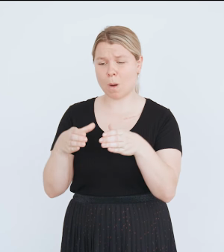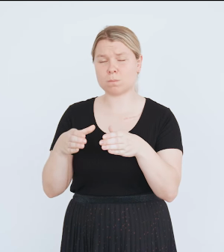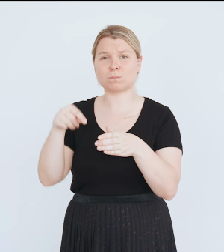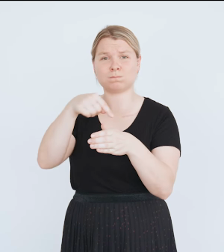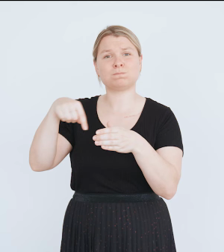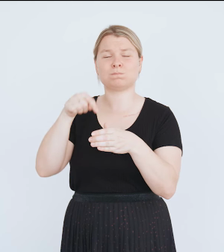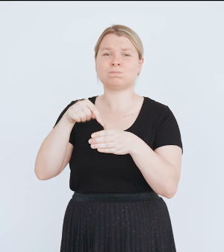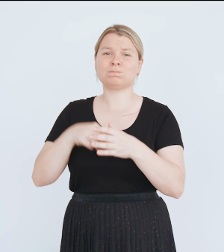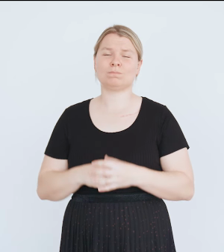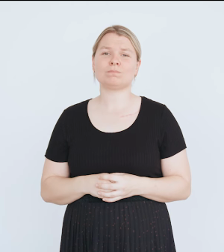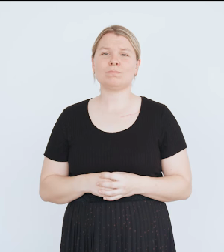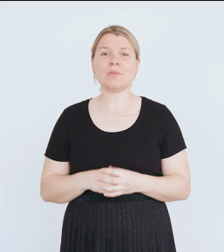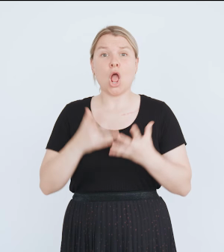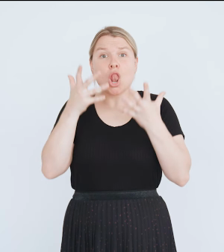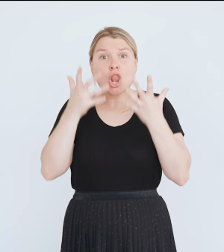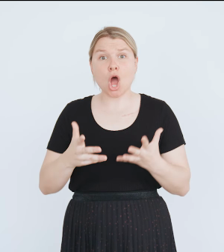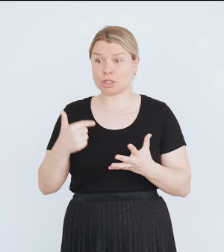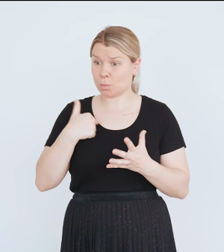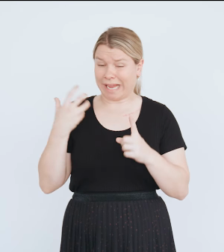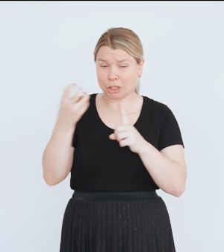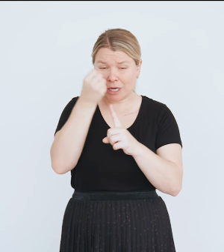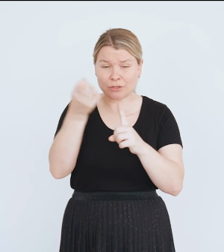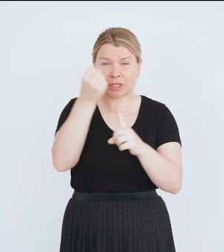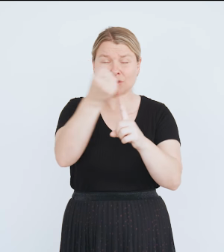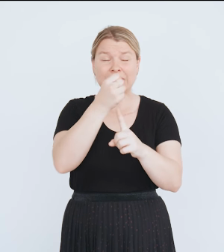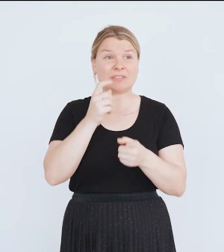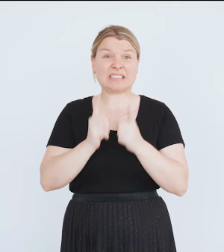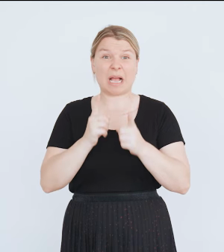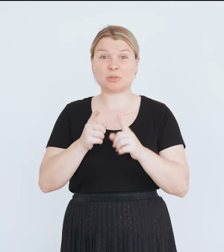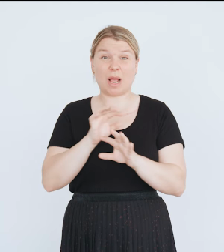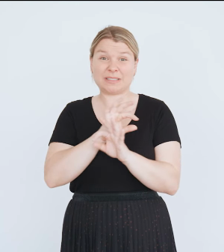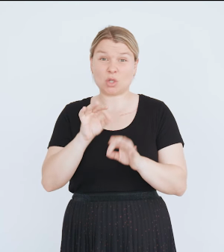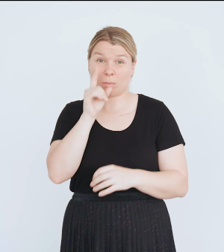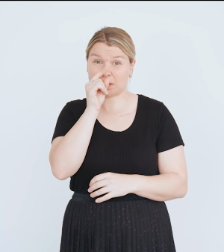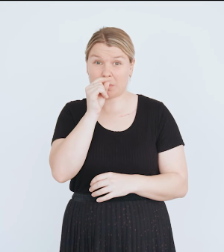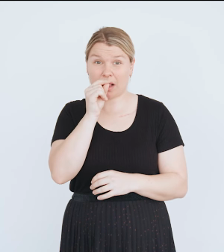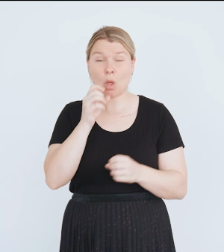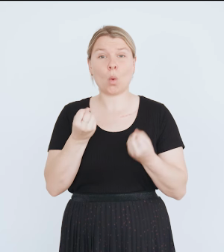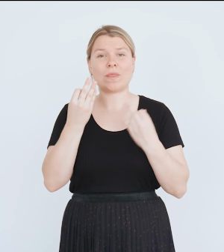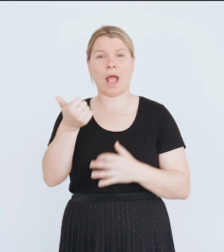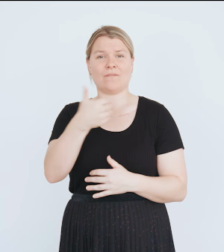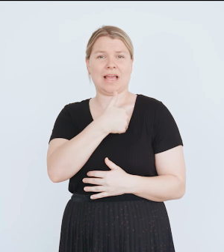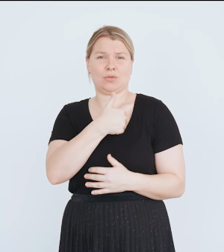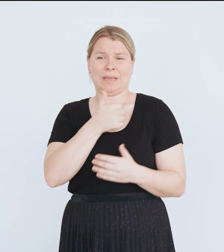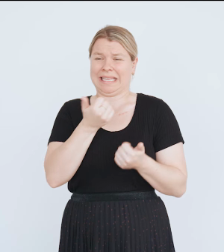Lots of what we're trying to achieve may not be possible without initial philanthropy and capital support